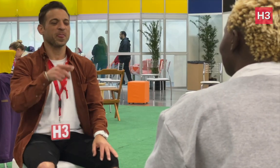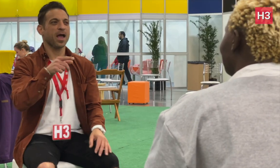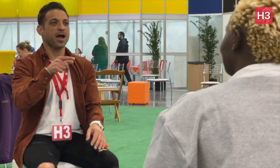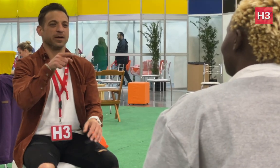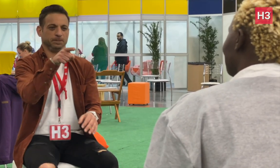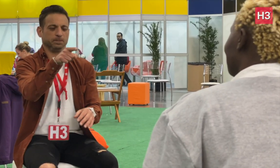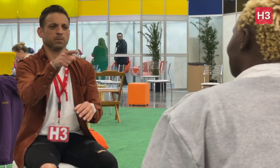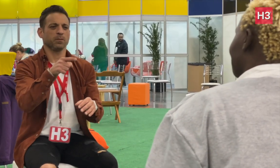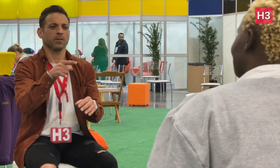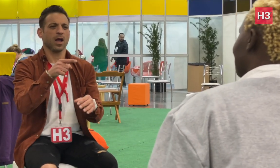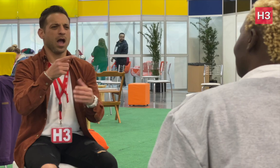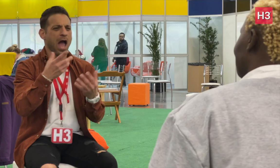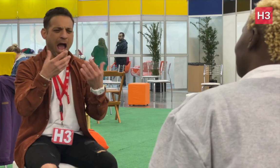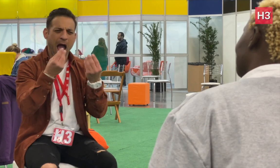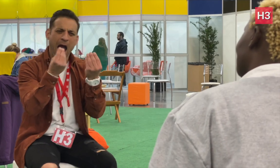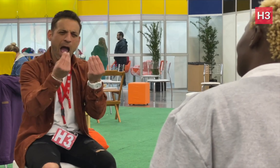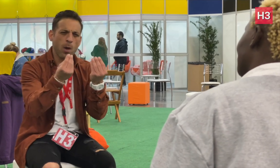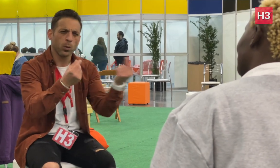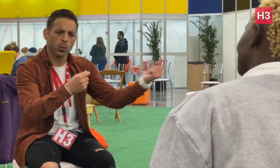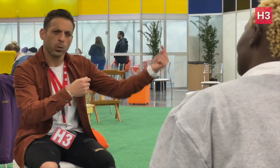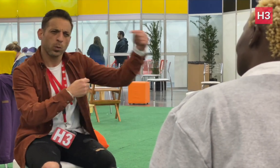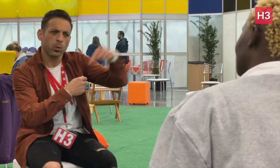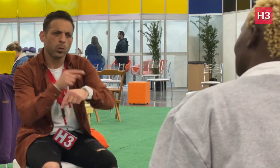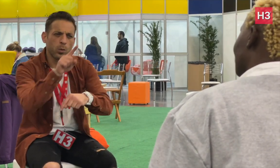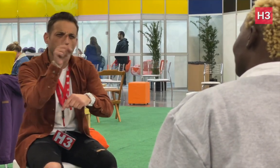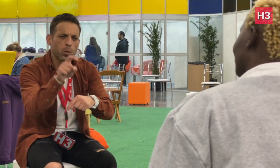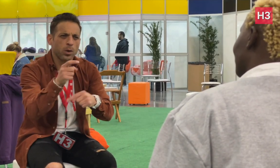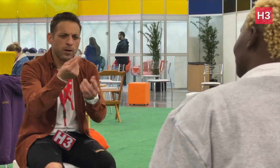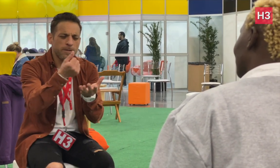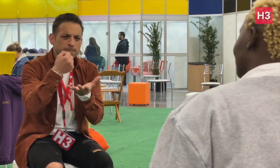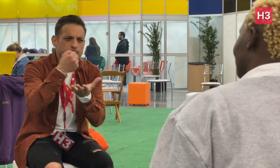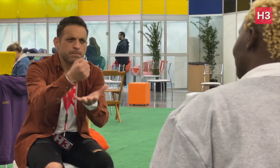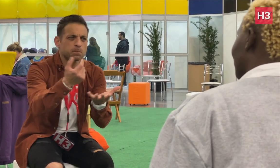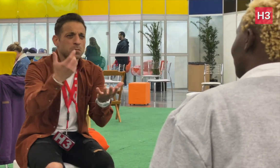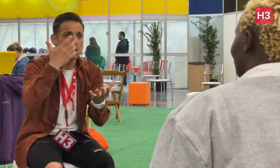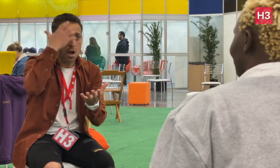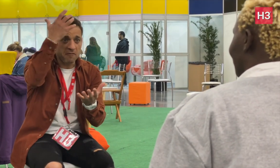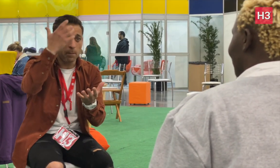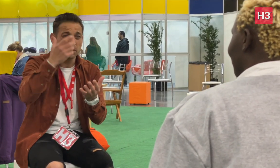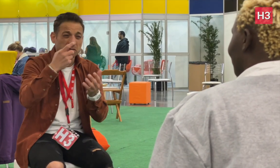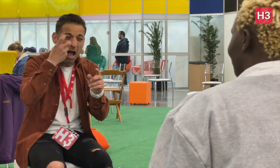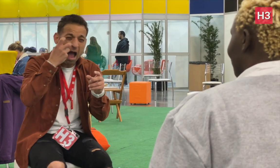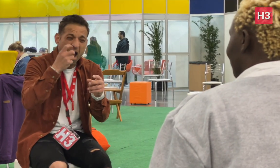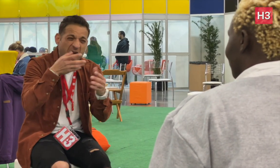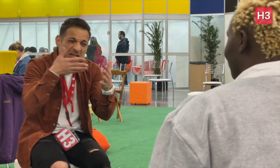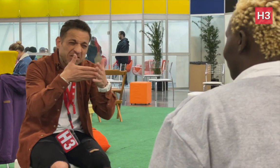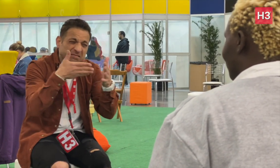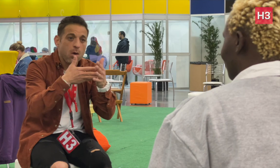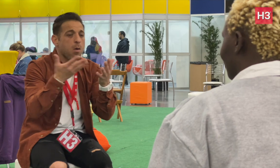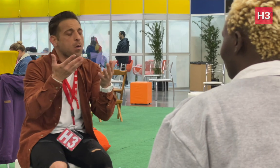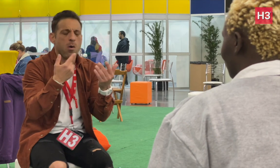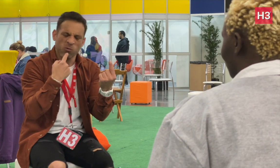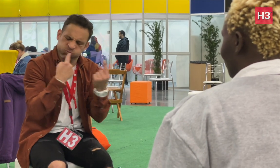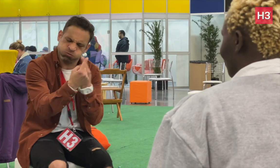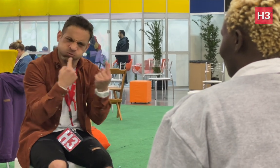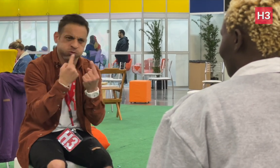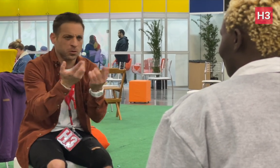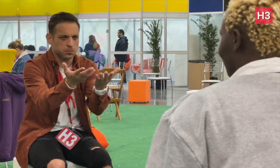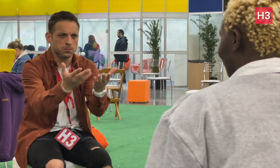How did you raise funds to send athletes here? Did you get any assistance from your government and if so, was it easy or challenging?